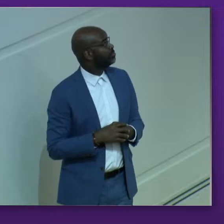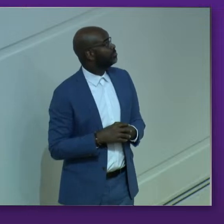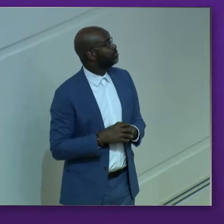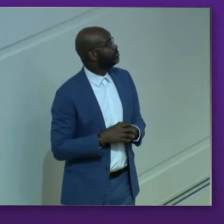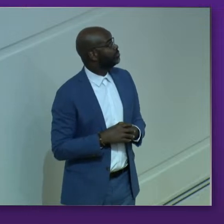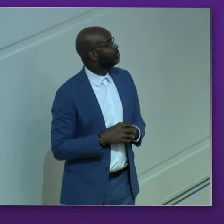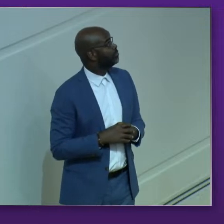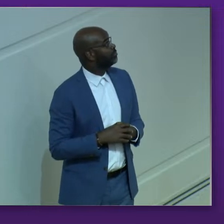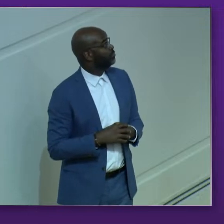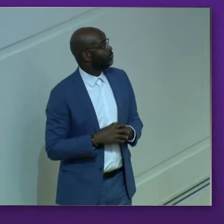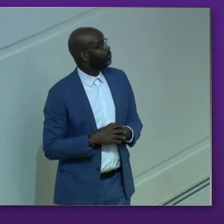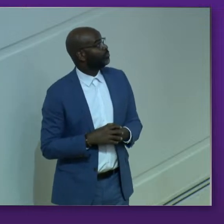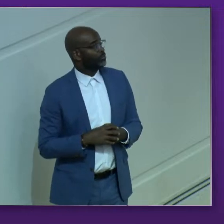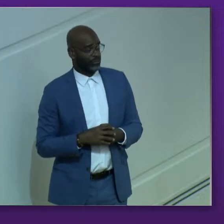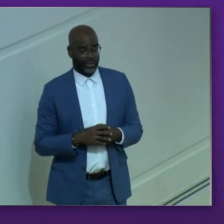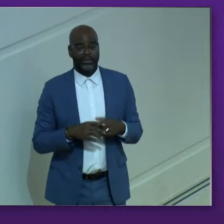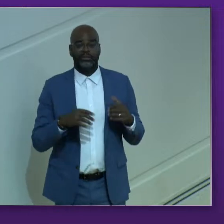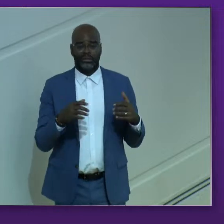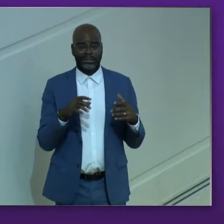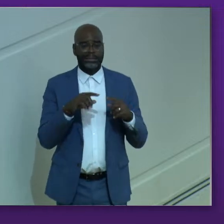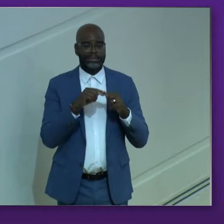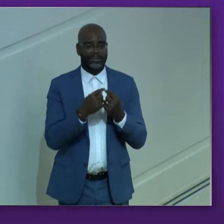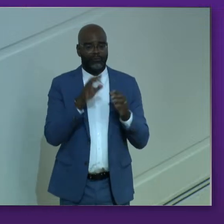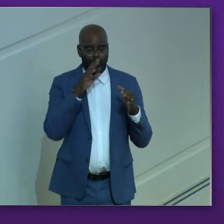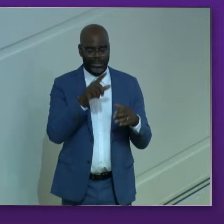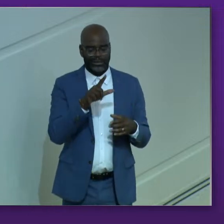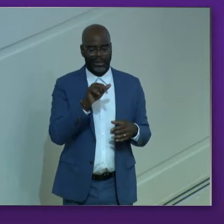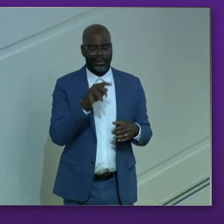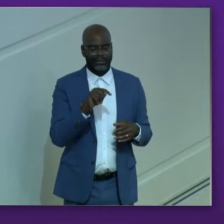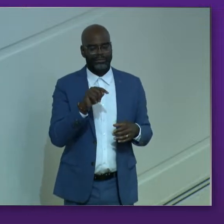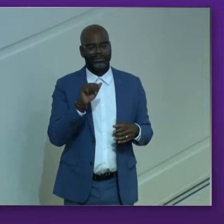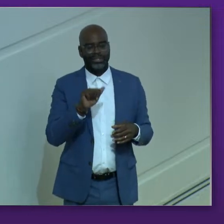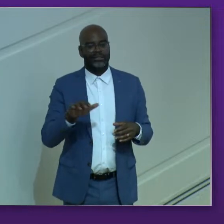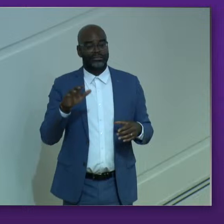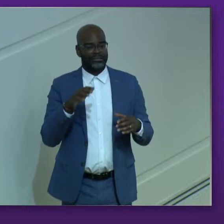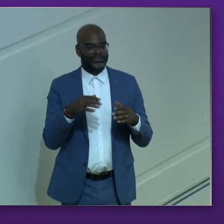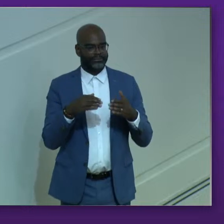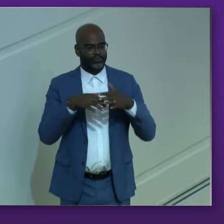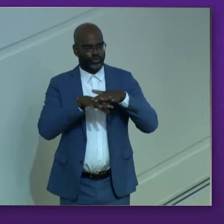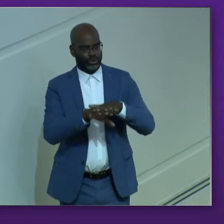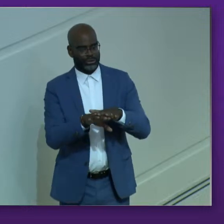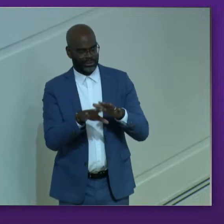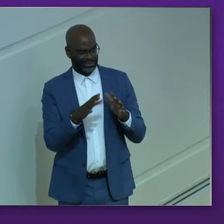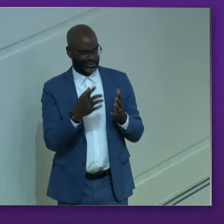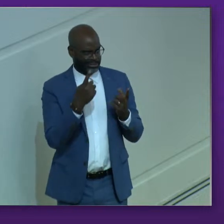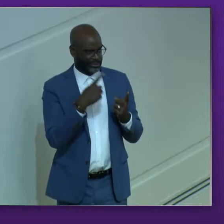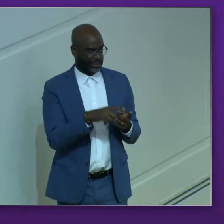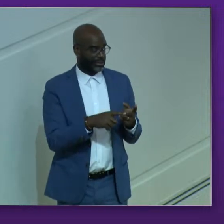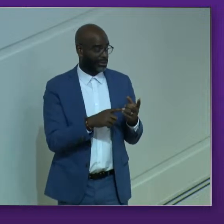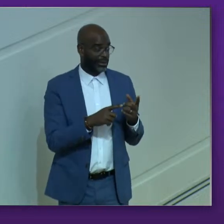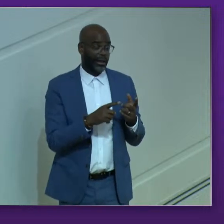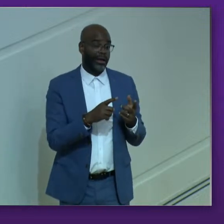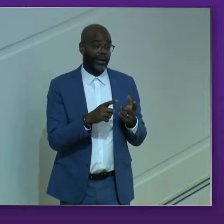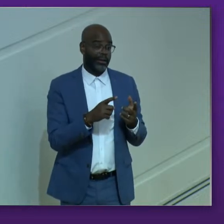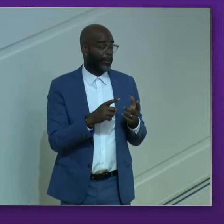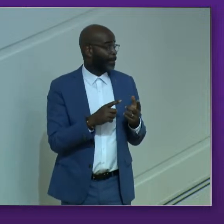BRILLIANTLY SHARING RESPONSE ABILITIES STREAMLINING PROCESSES AND EXCEEDED